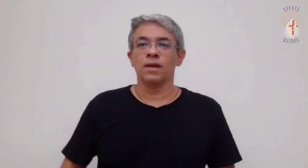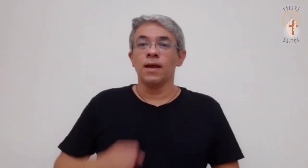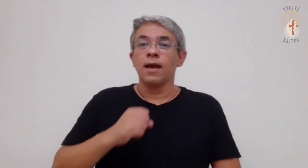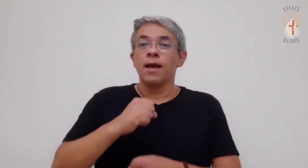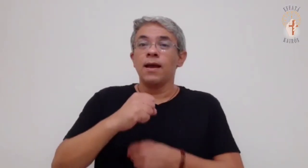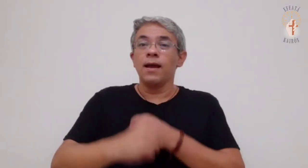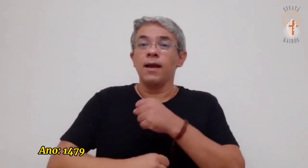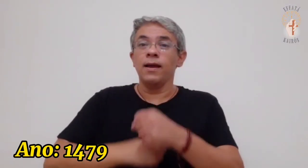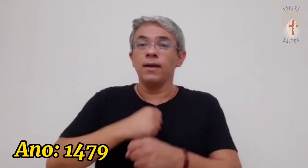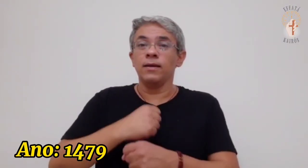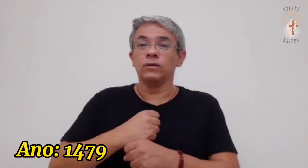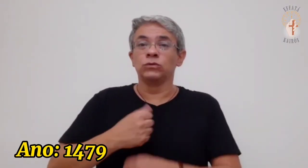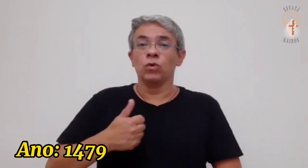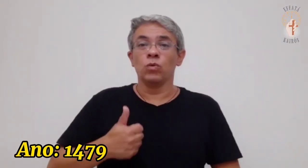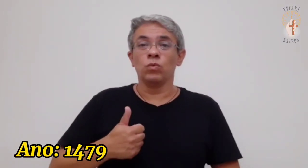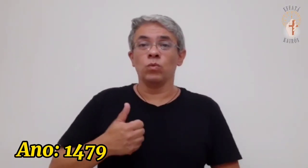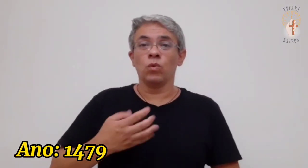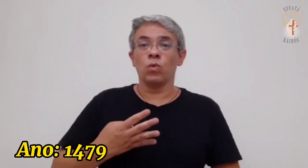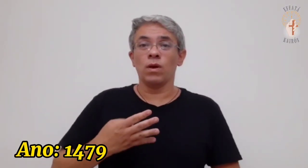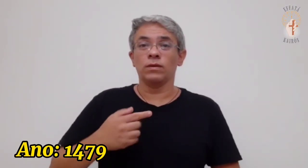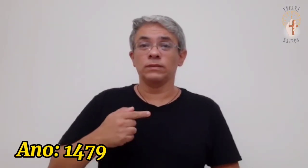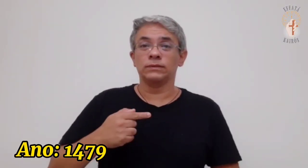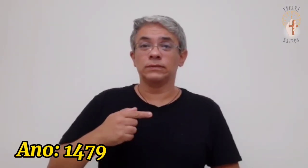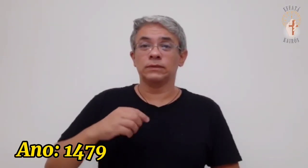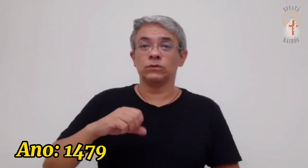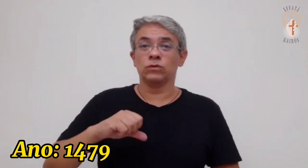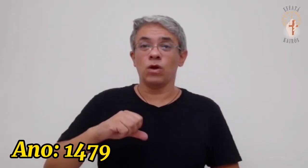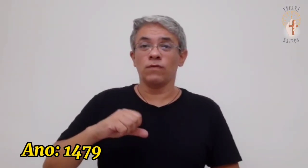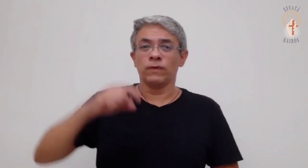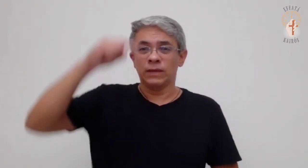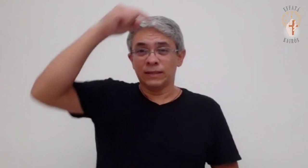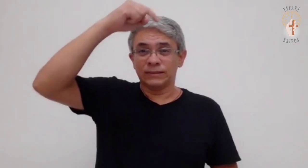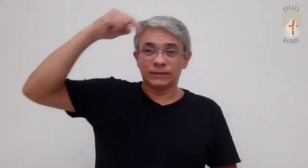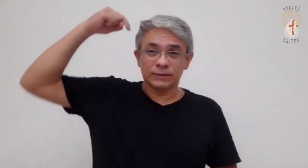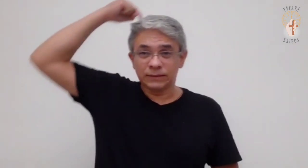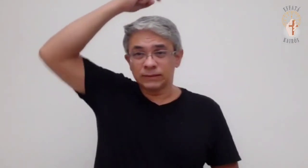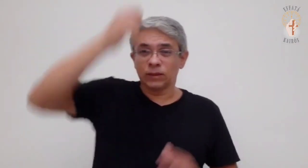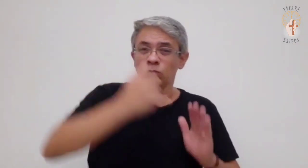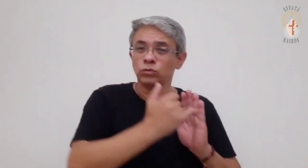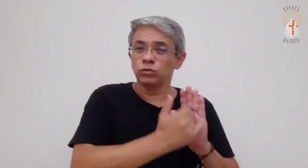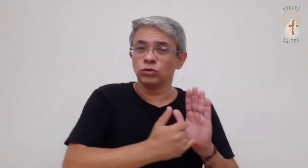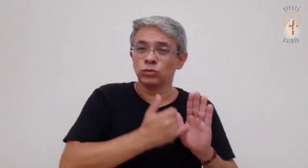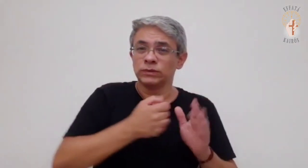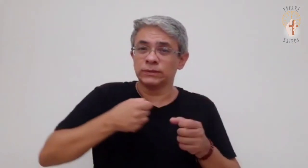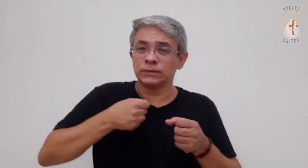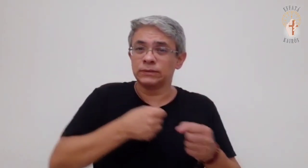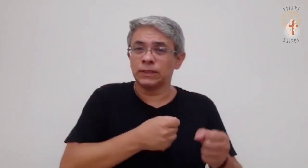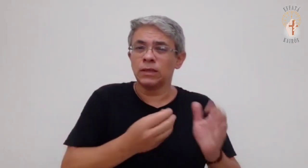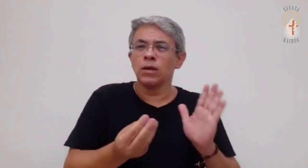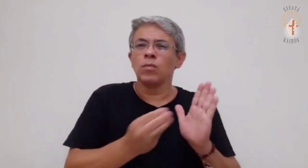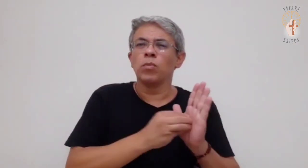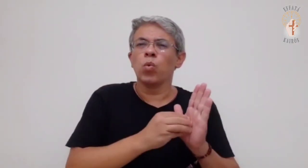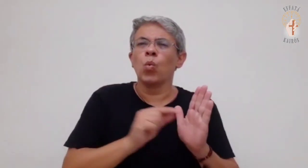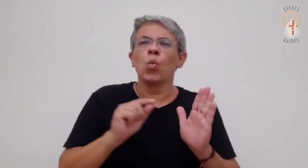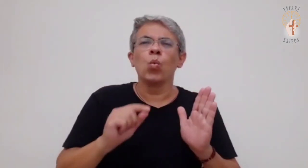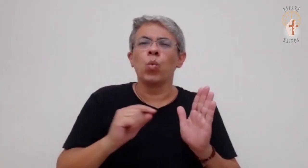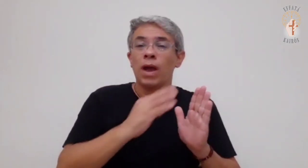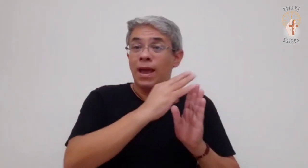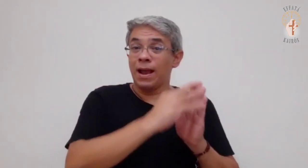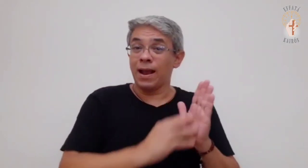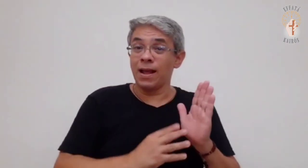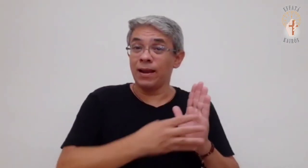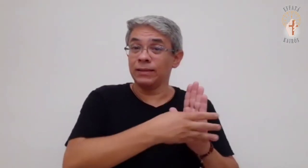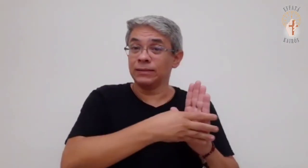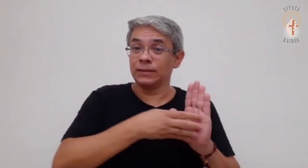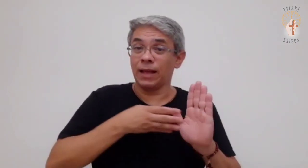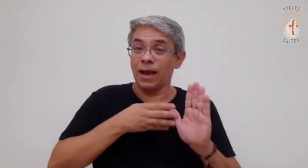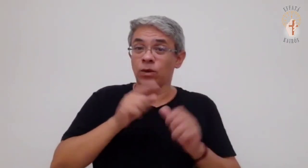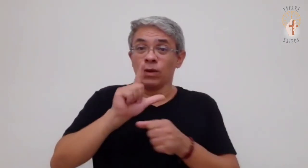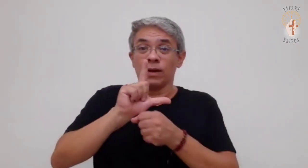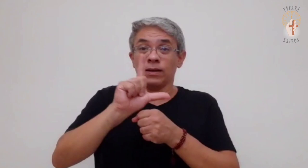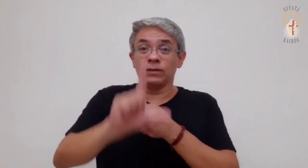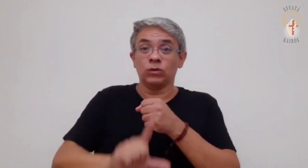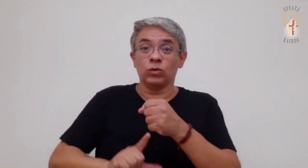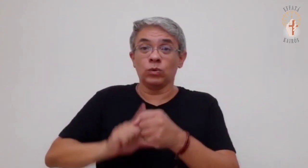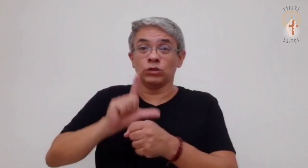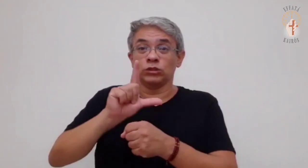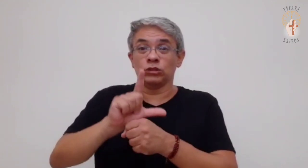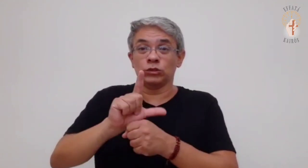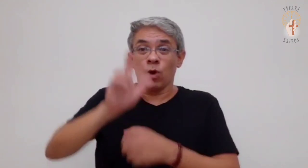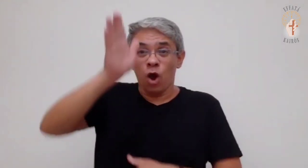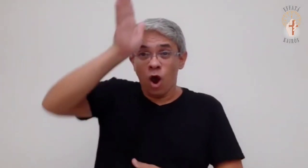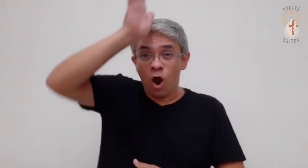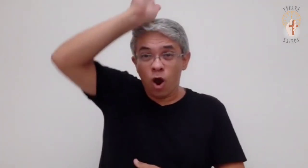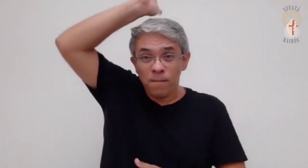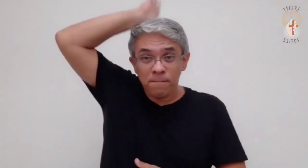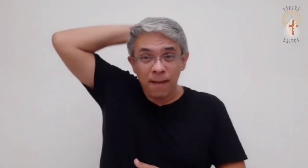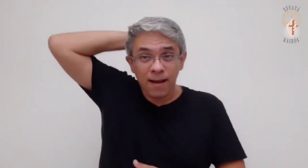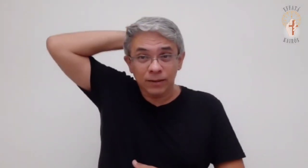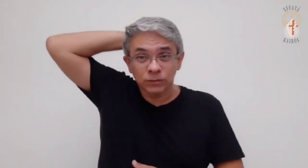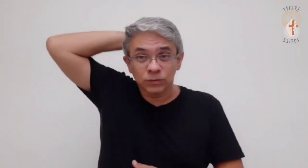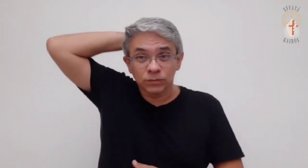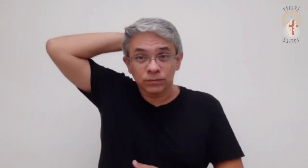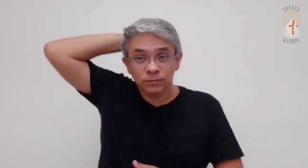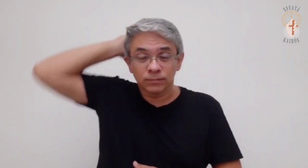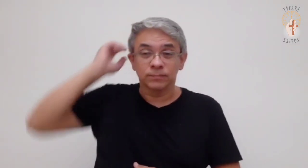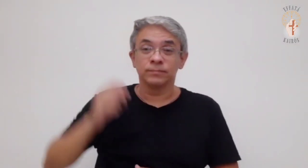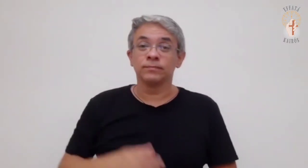Saint Joseph was inserted in the Roman liturgical calendar in 1479.